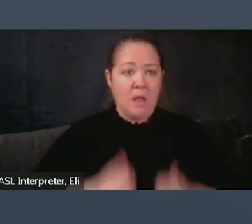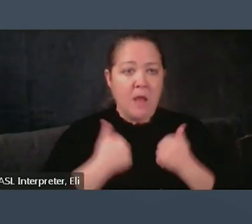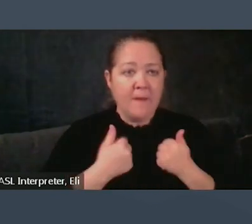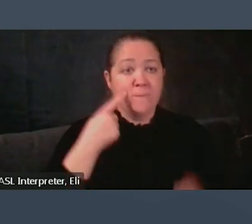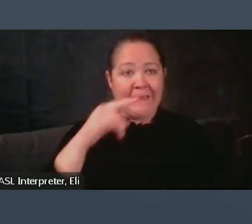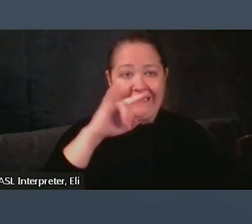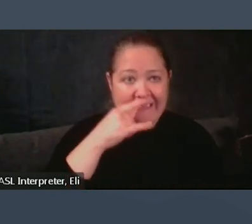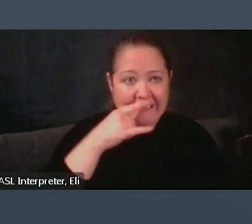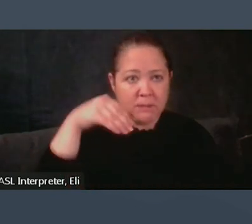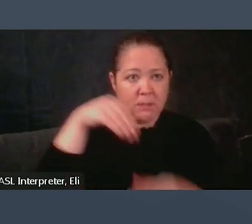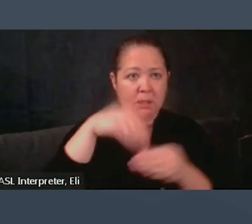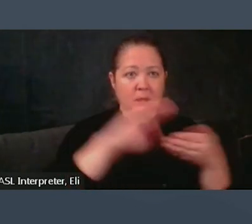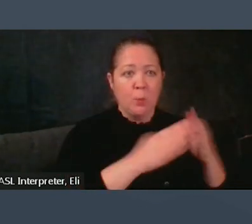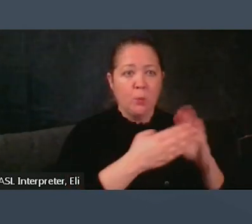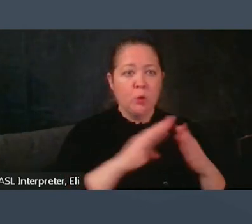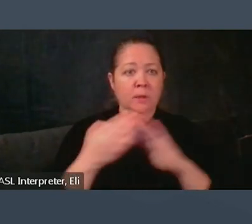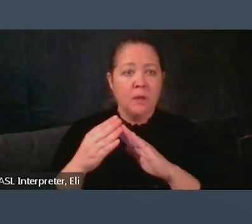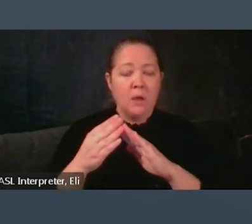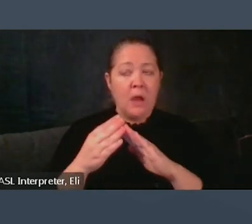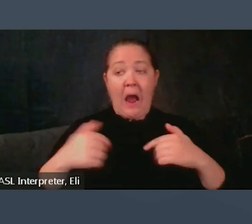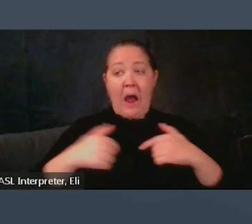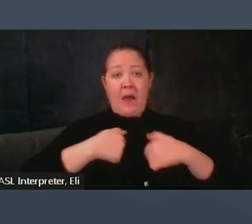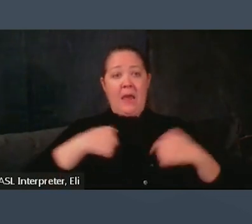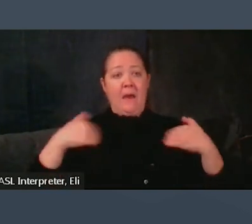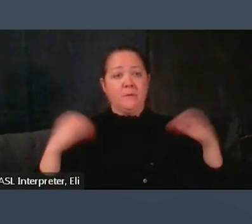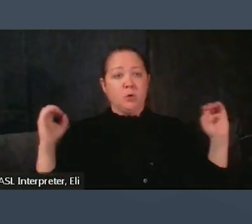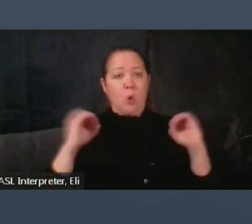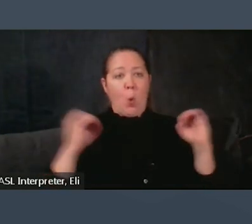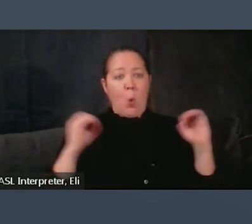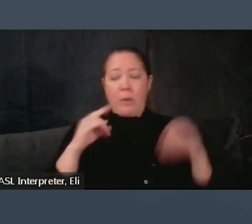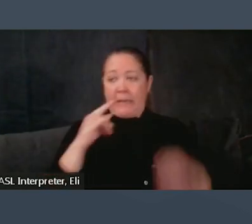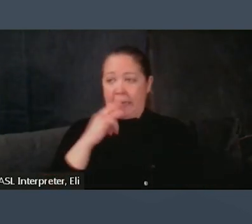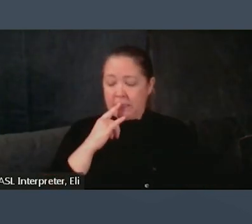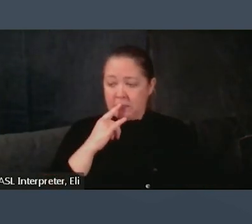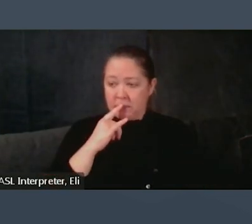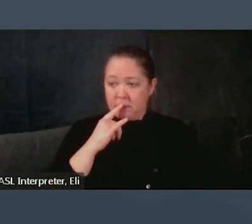a member of the community with no kids. I look at the kids at my as well,